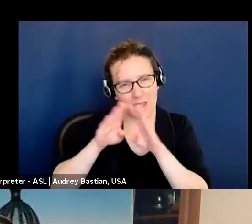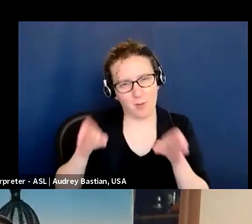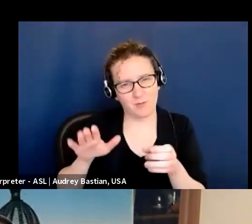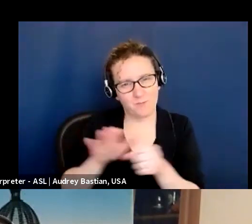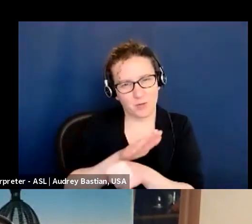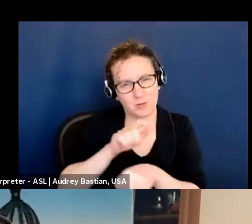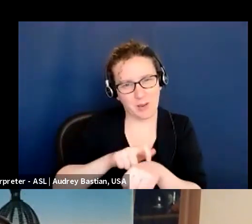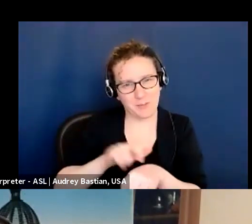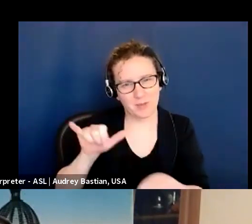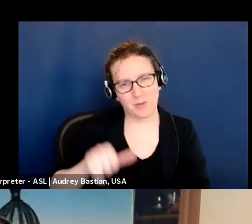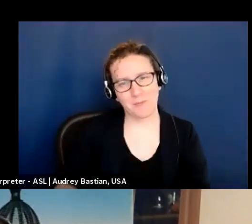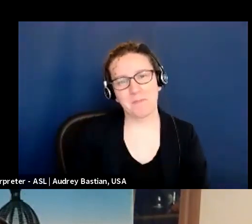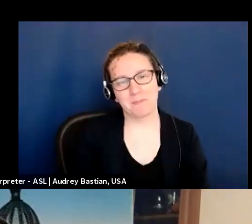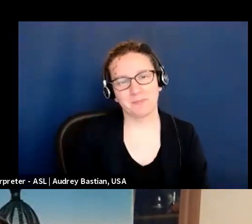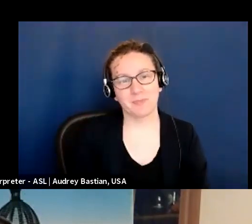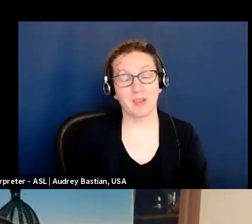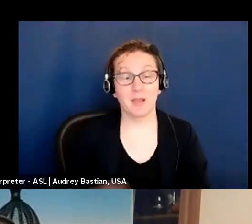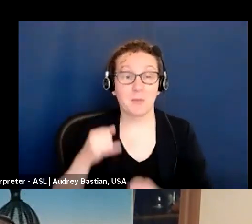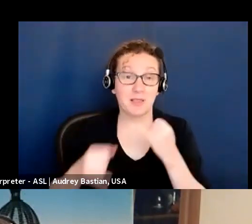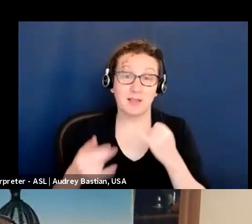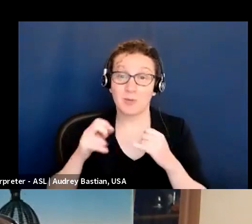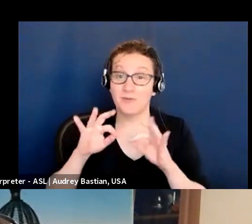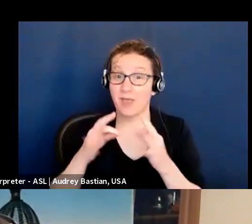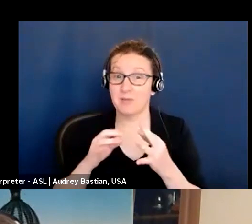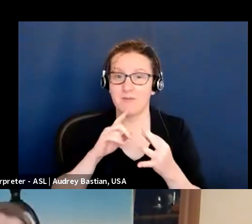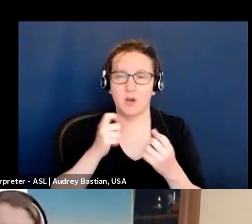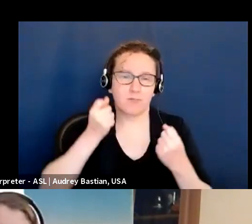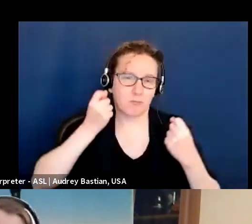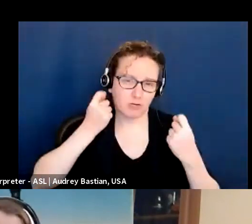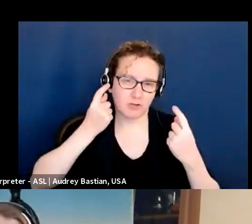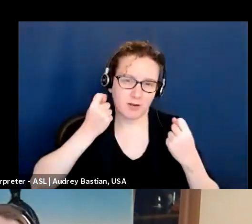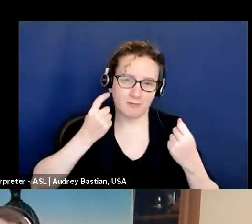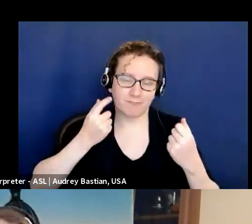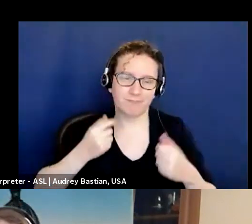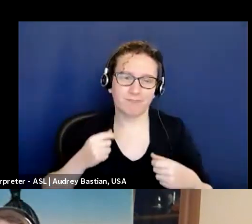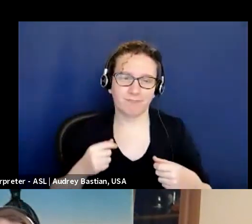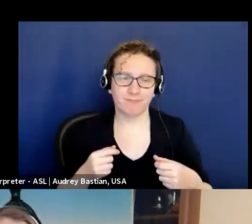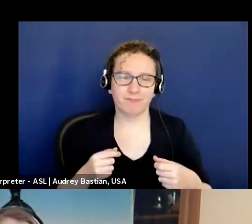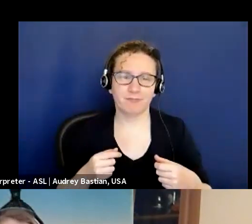So my last host family was very understanding, and was able to accommodate for a lot of